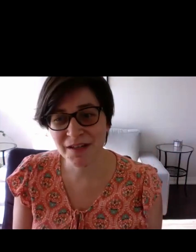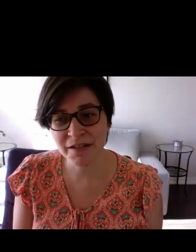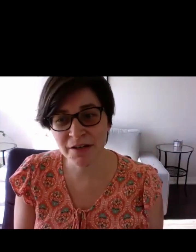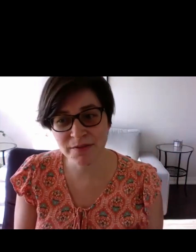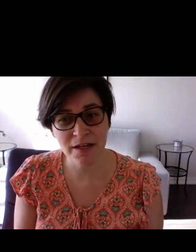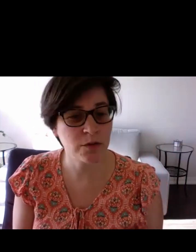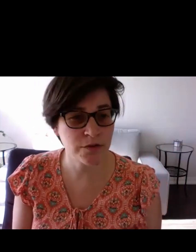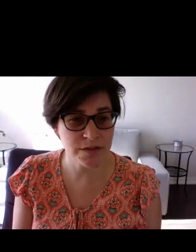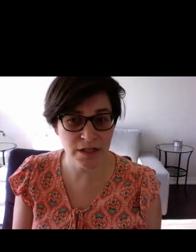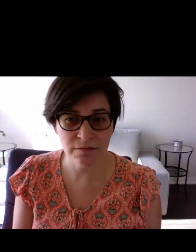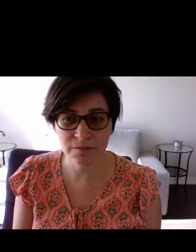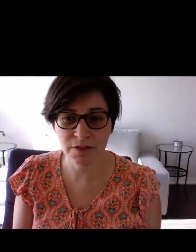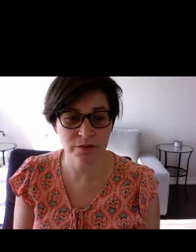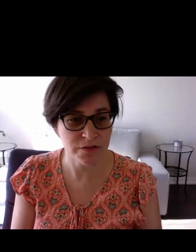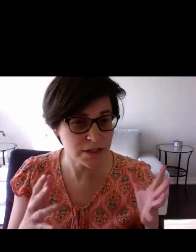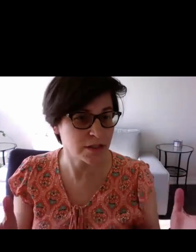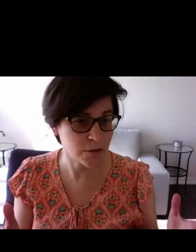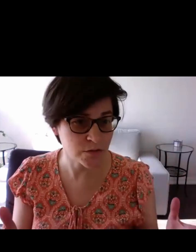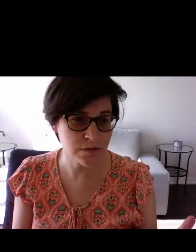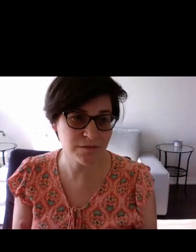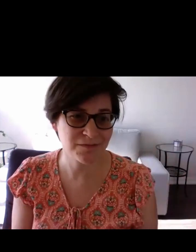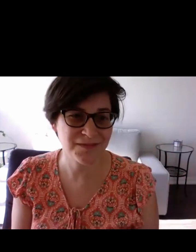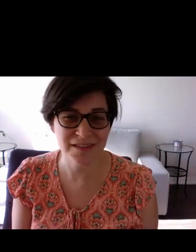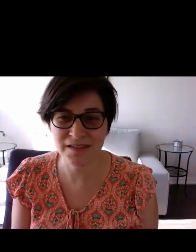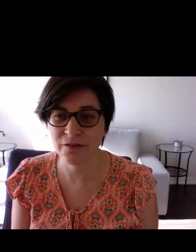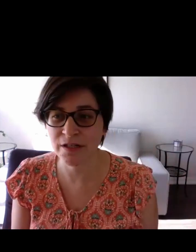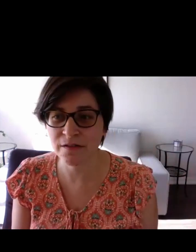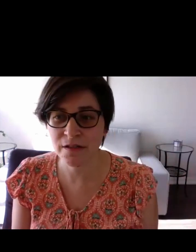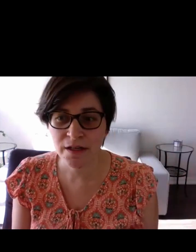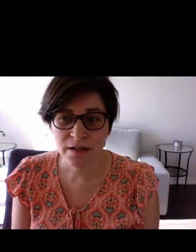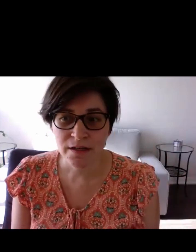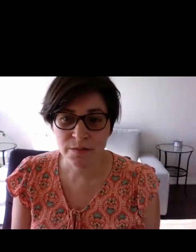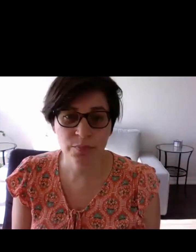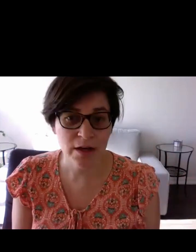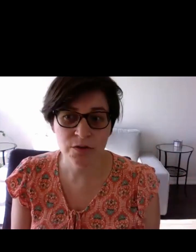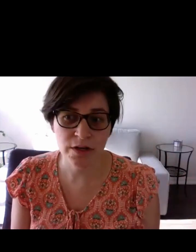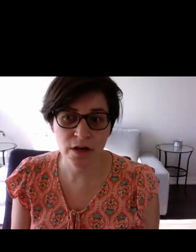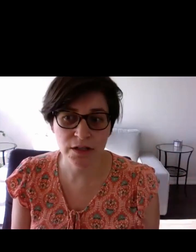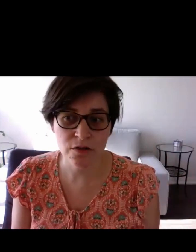Ontario Tech University, the university that hosts this series, is proud to acknowledge